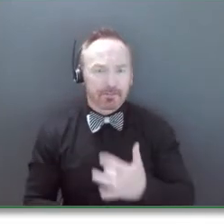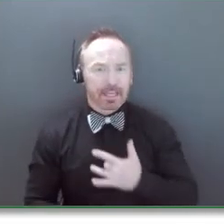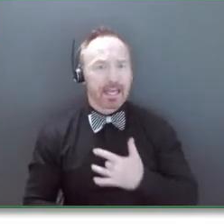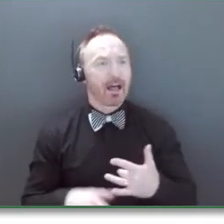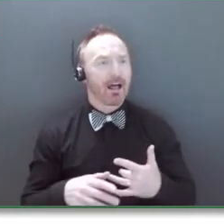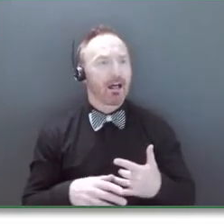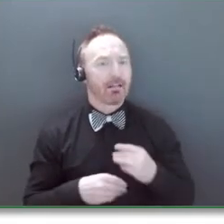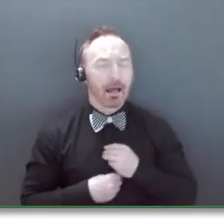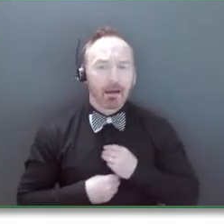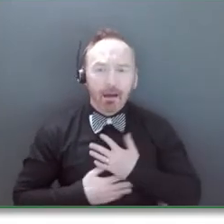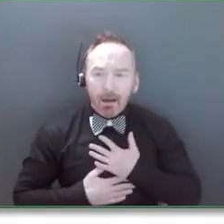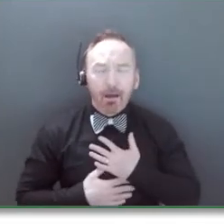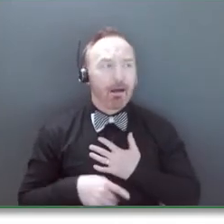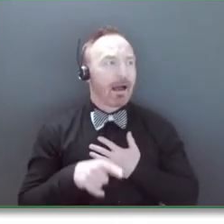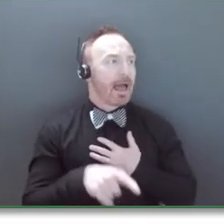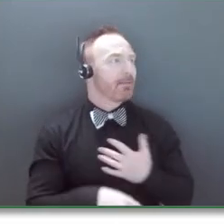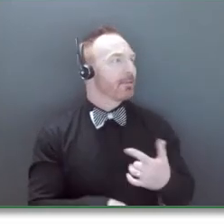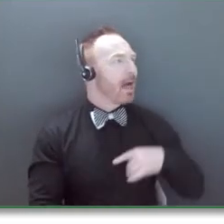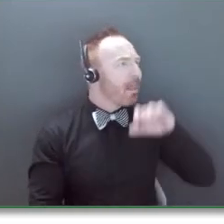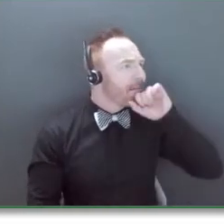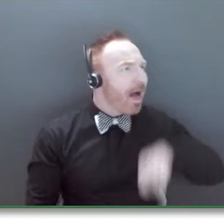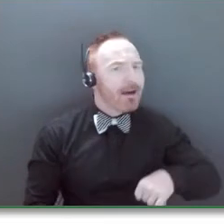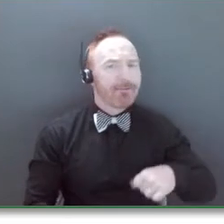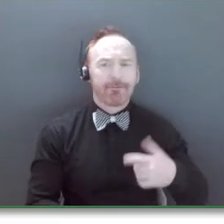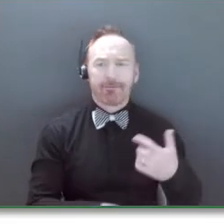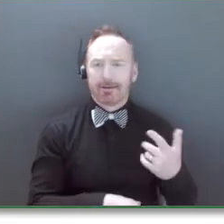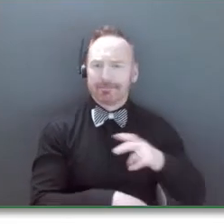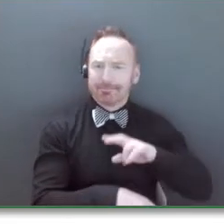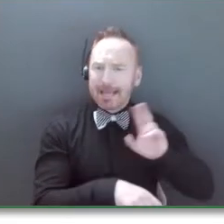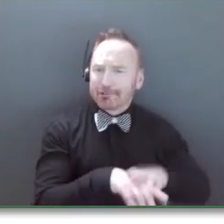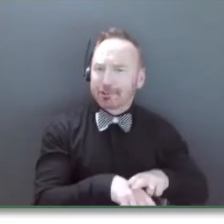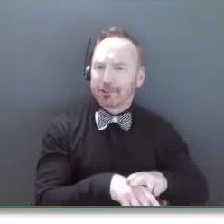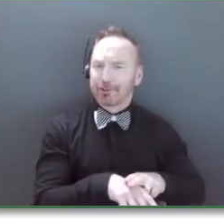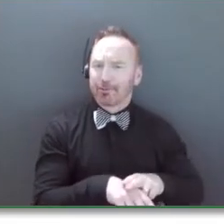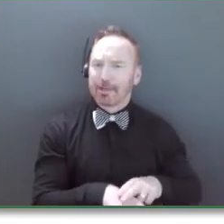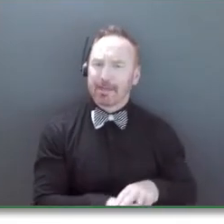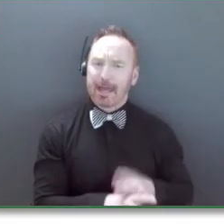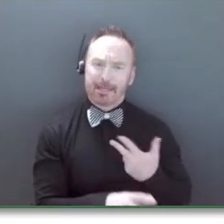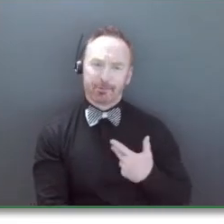early age and so our kids hikes and our kids adventure days that we run are are